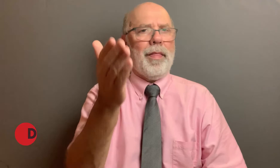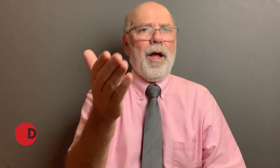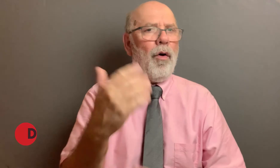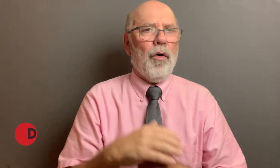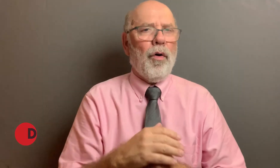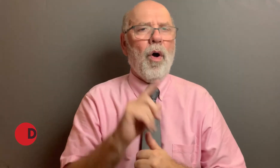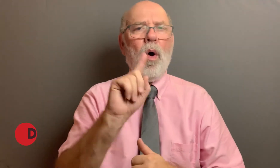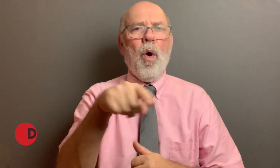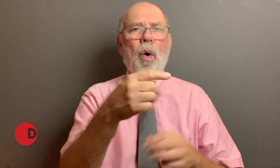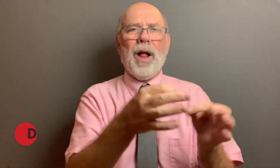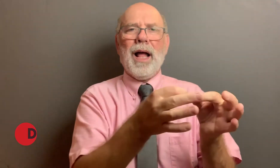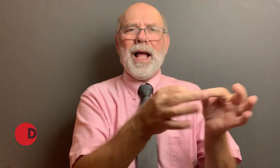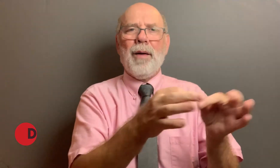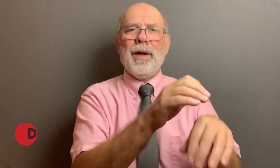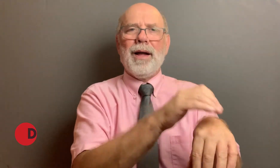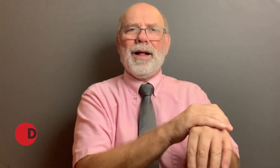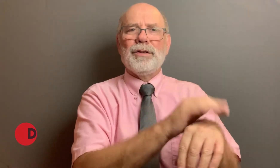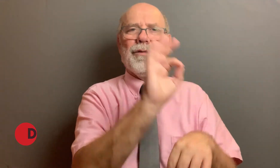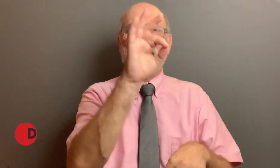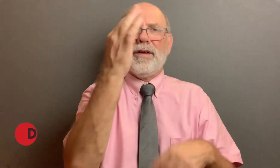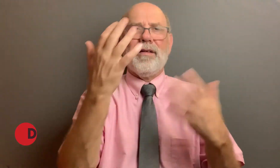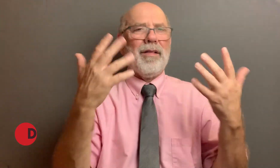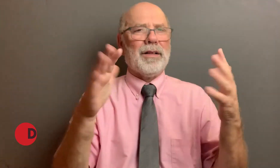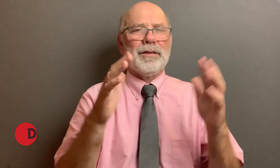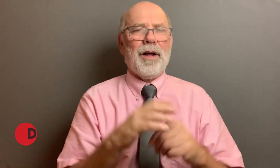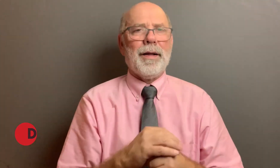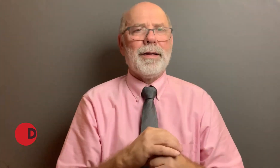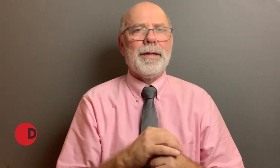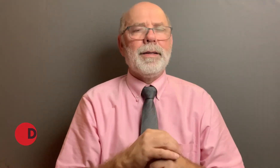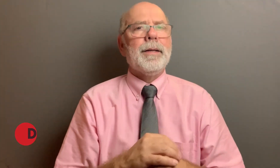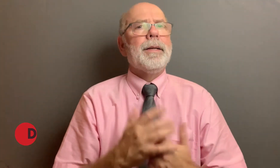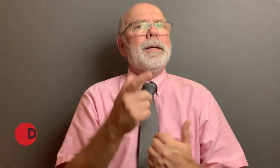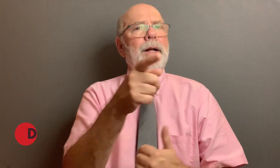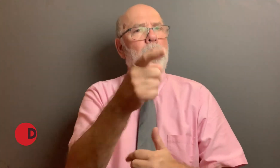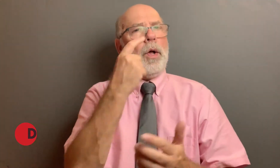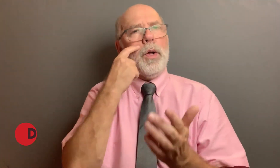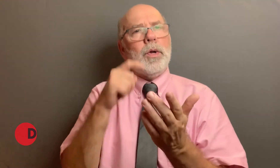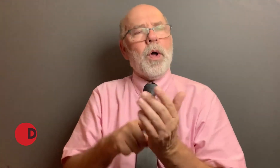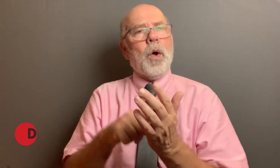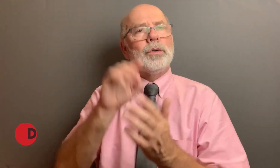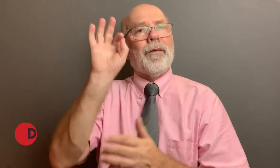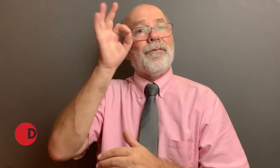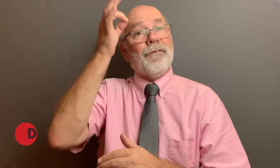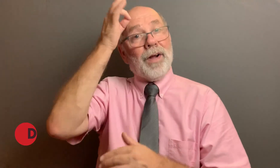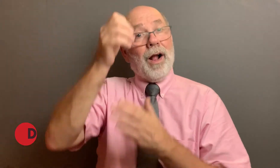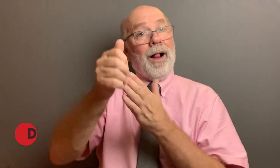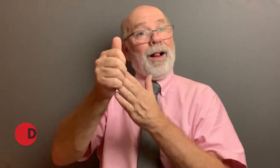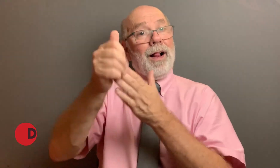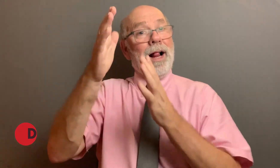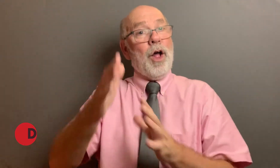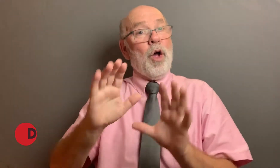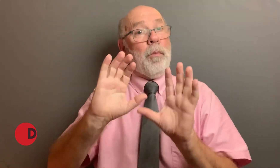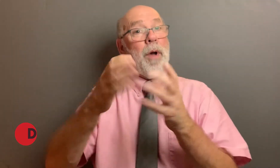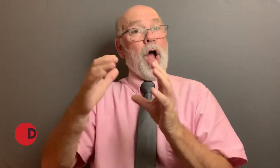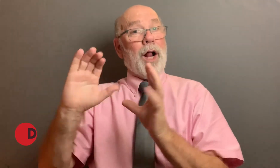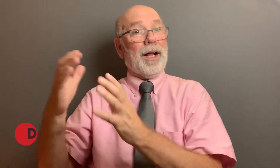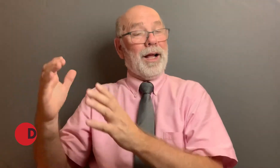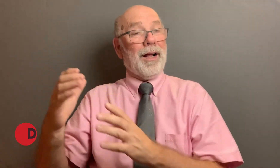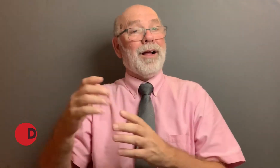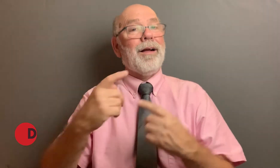They only show captions in English and French. You may have seen when each Federal leader announces